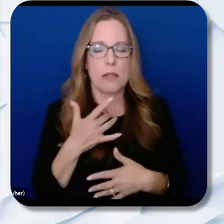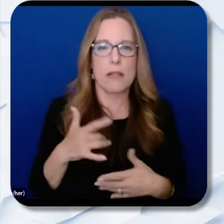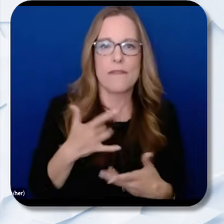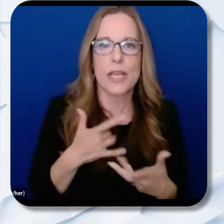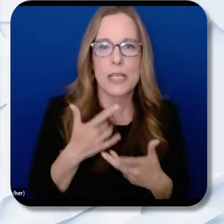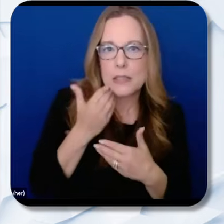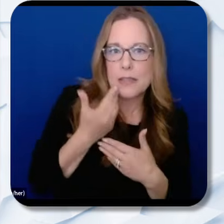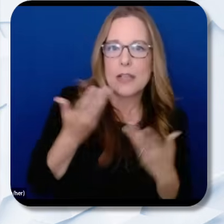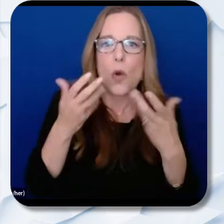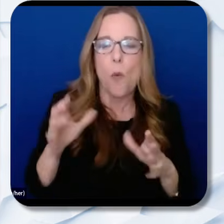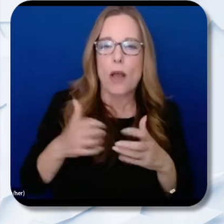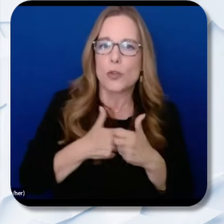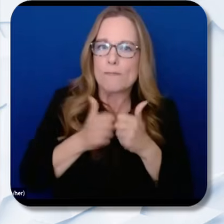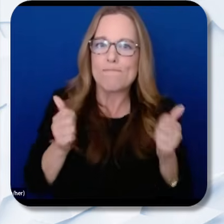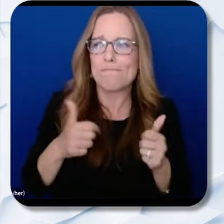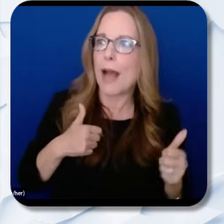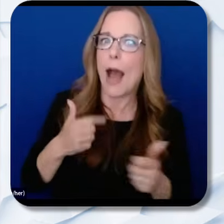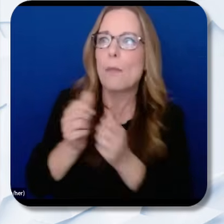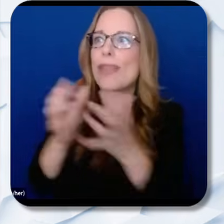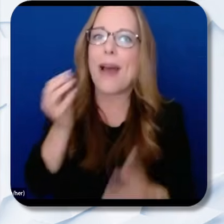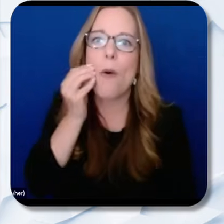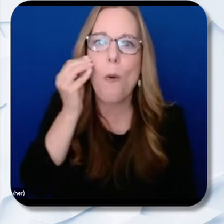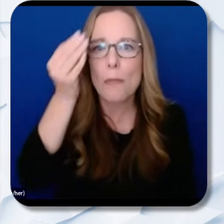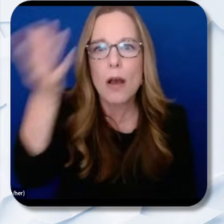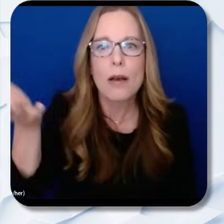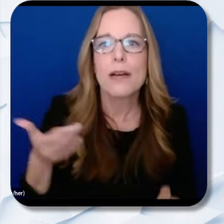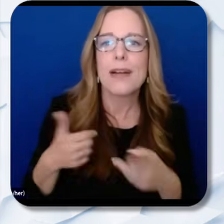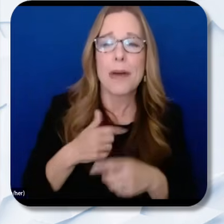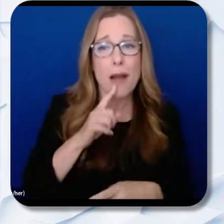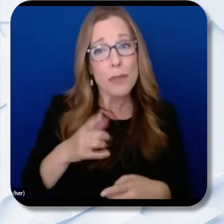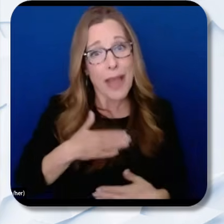like, the most difficult thing that I'd ever done, and in my experience.